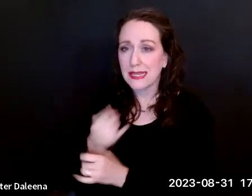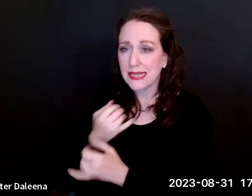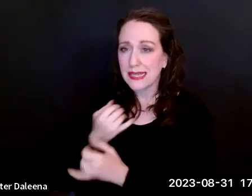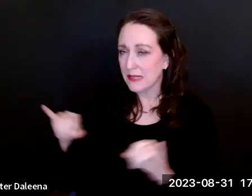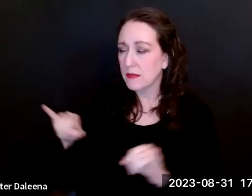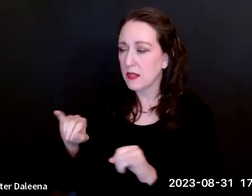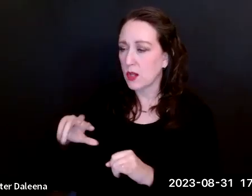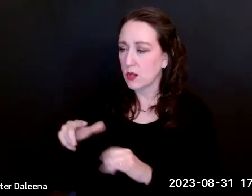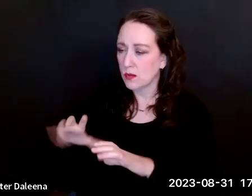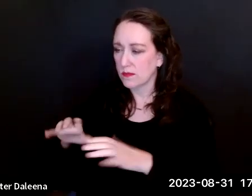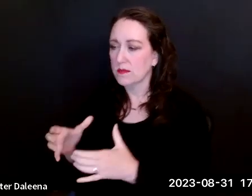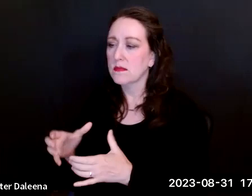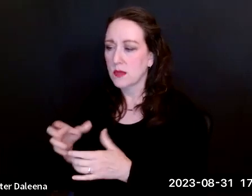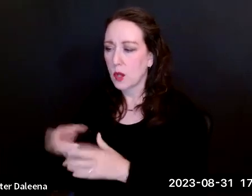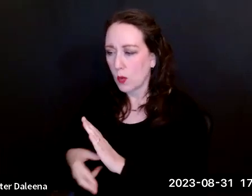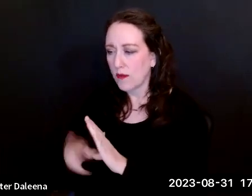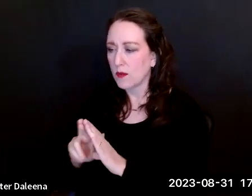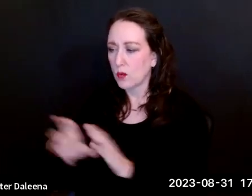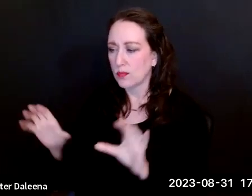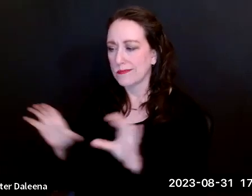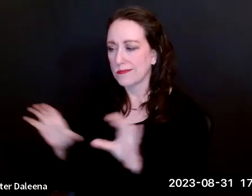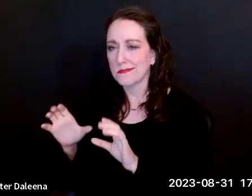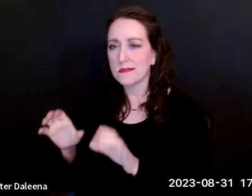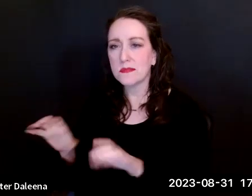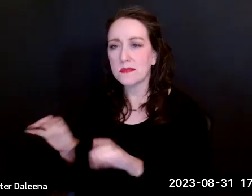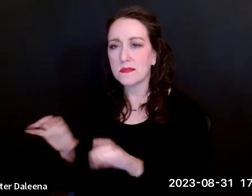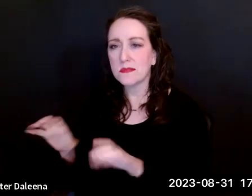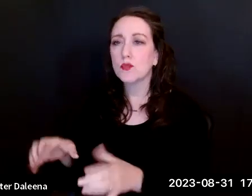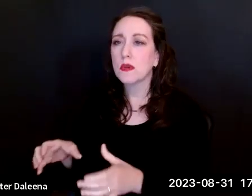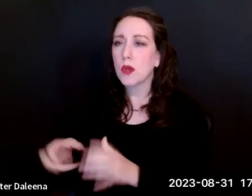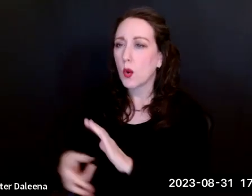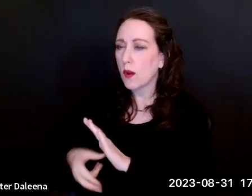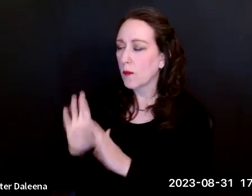party review of our credentialing practices so this is a review that was done by a Consulting